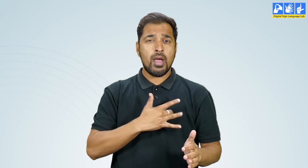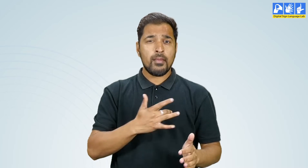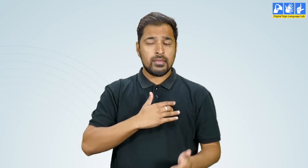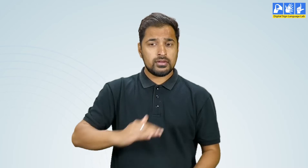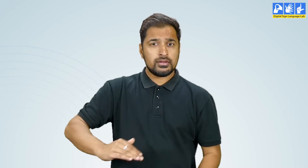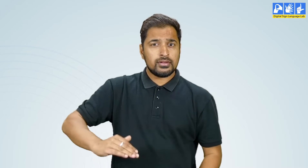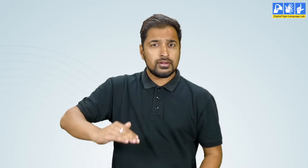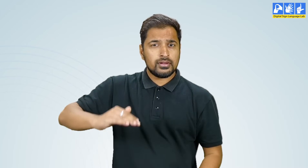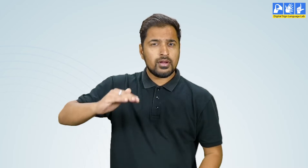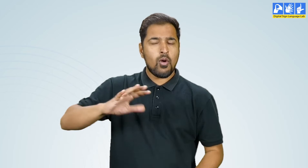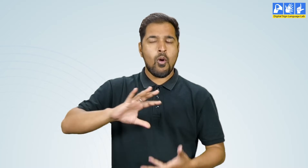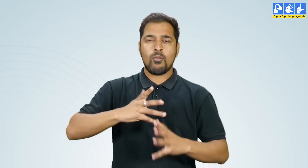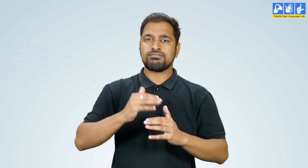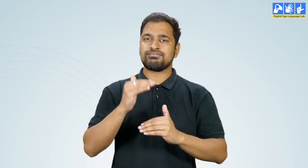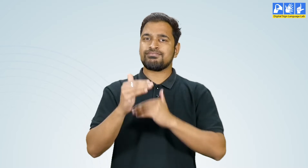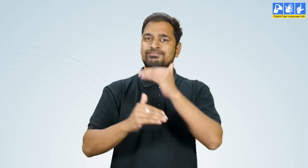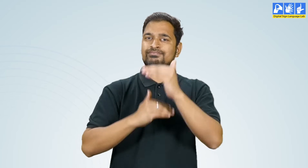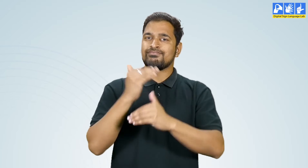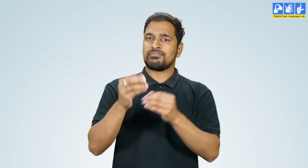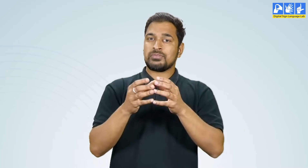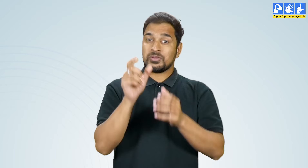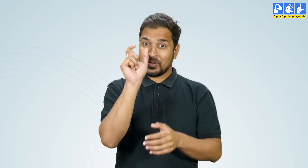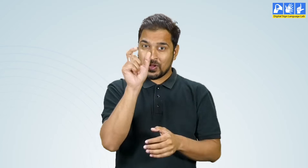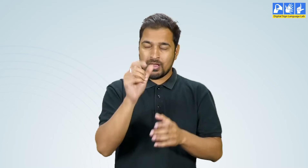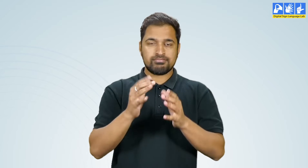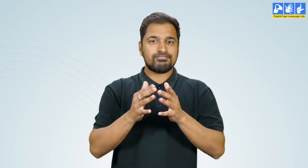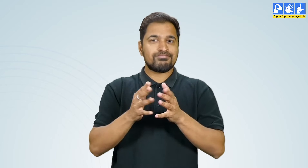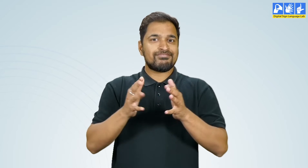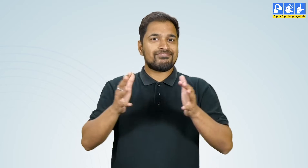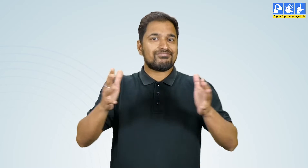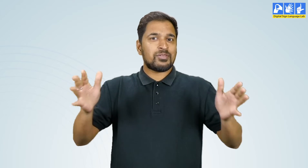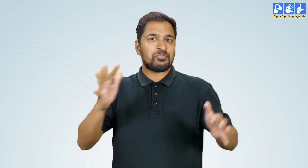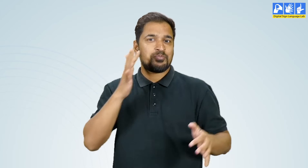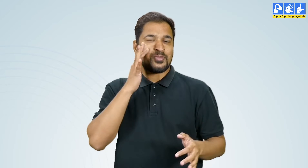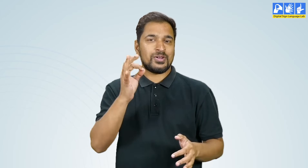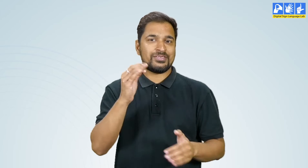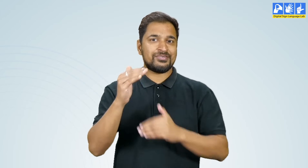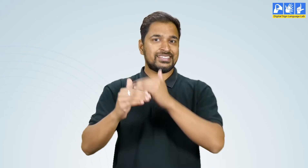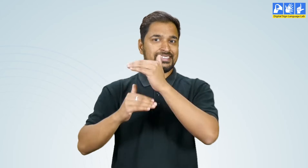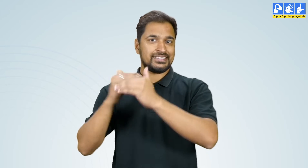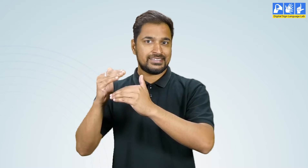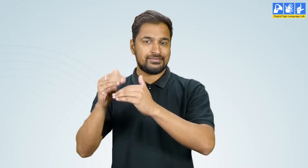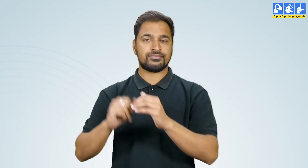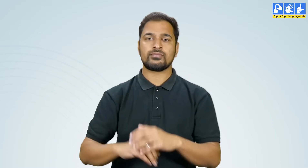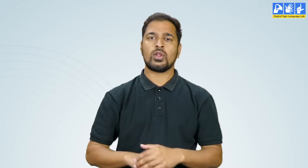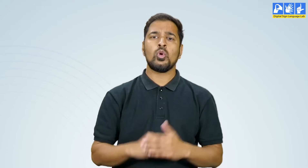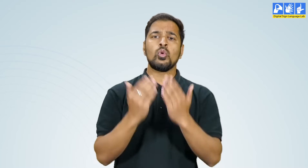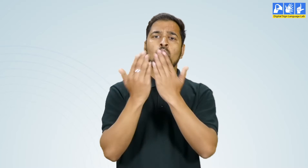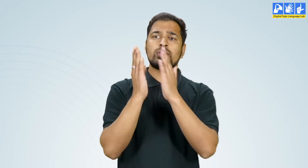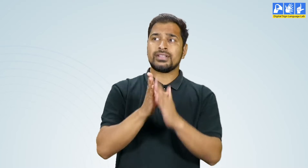When they start paying attention in their early childhood it becomes their habit